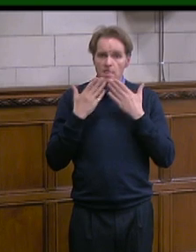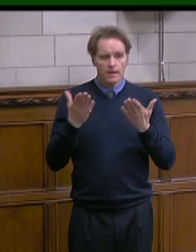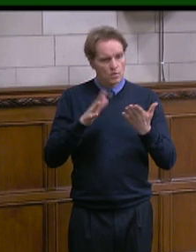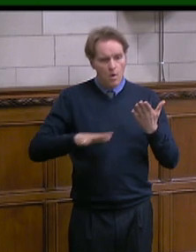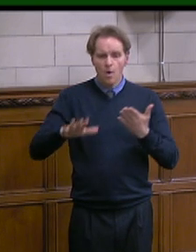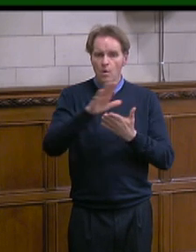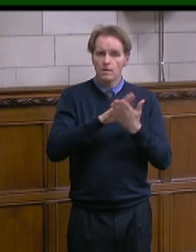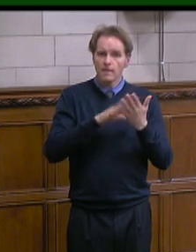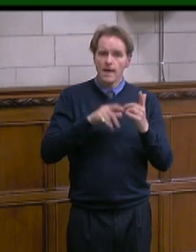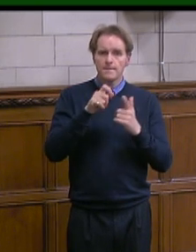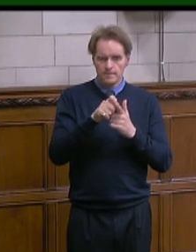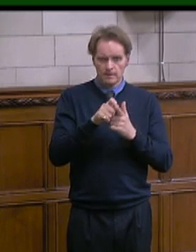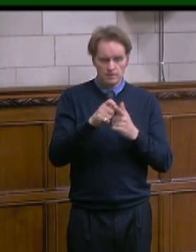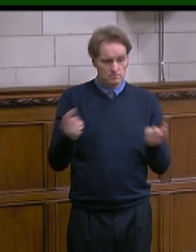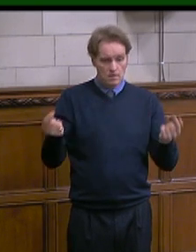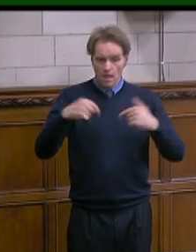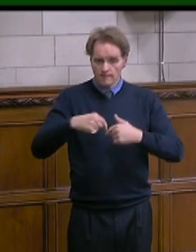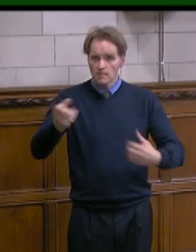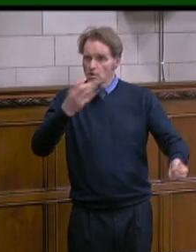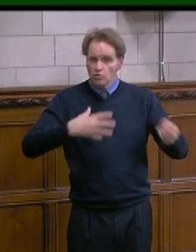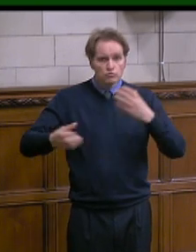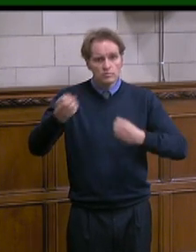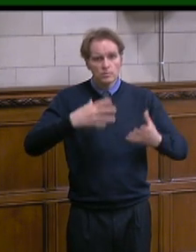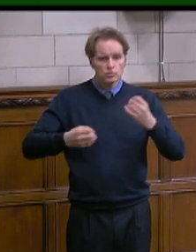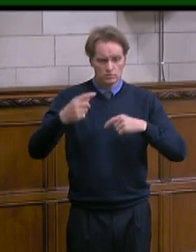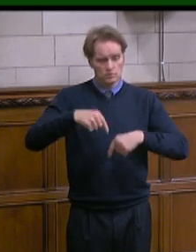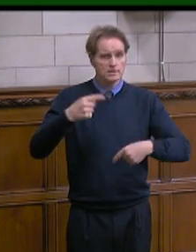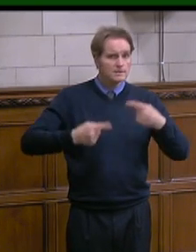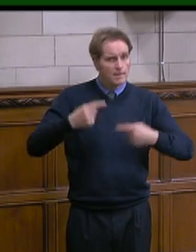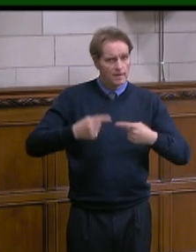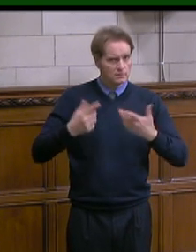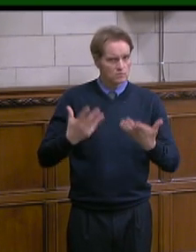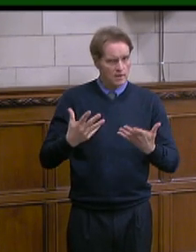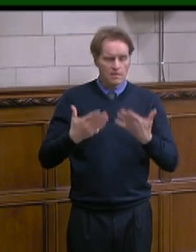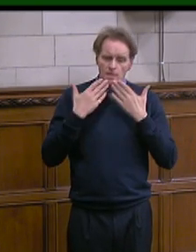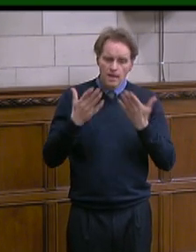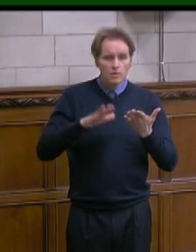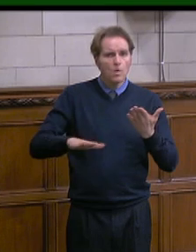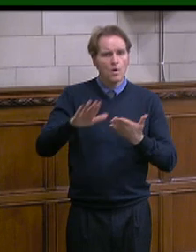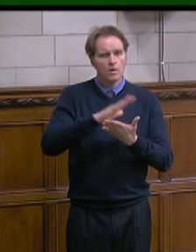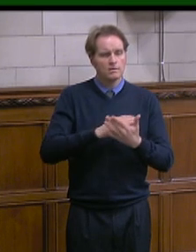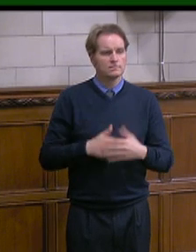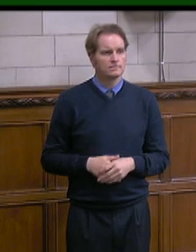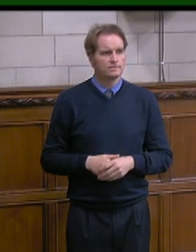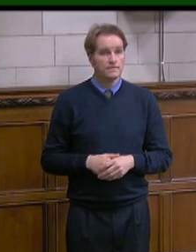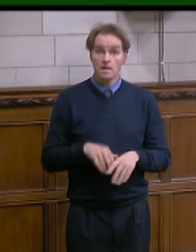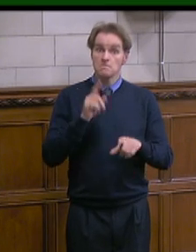Members who made contributions to the debate. Most of it was fairly upbeat.